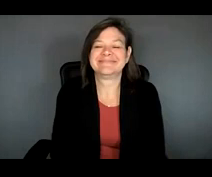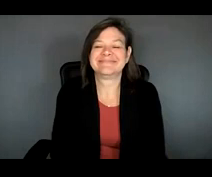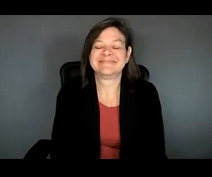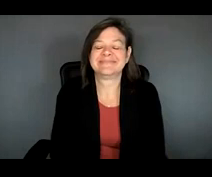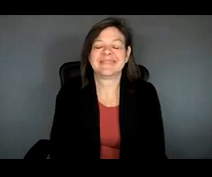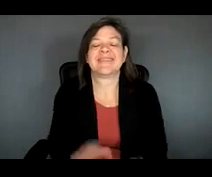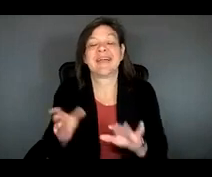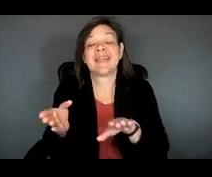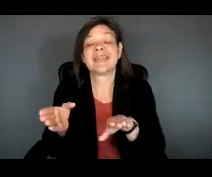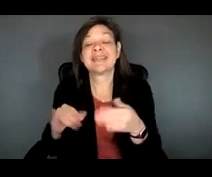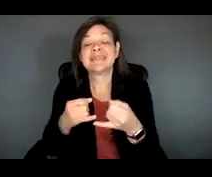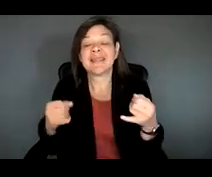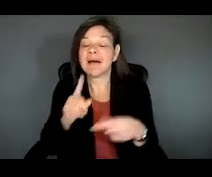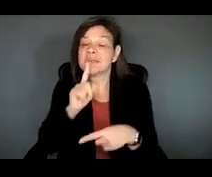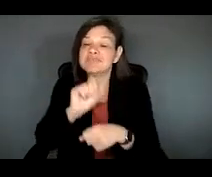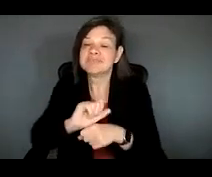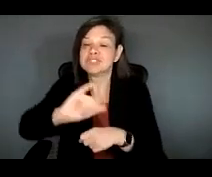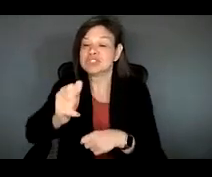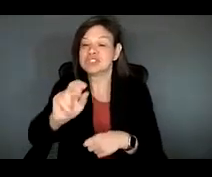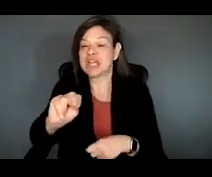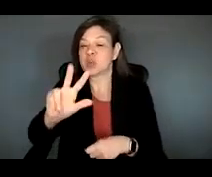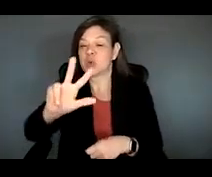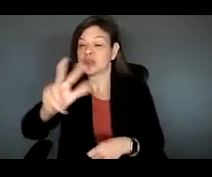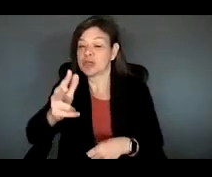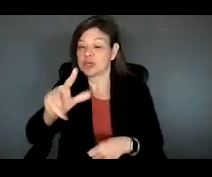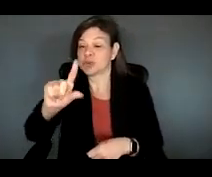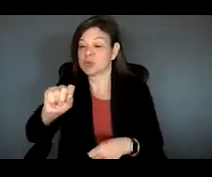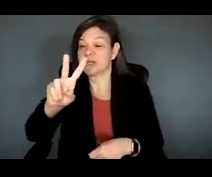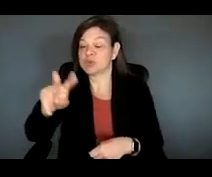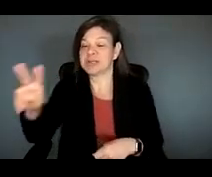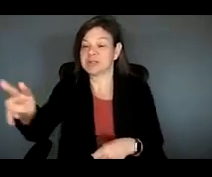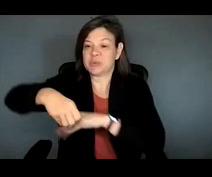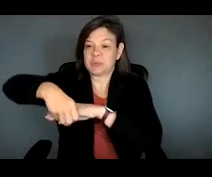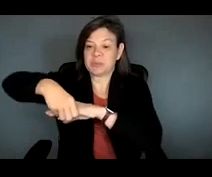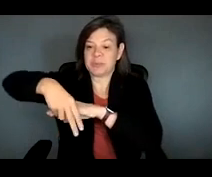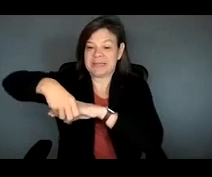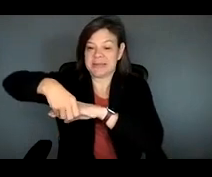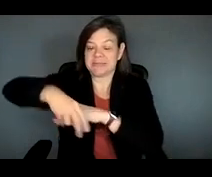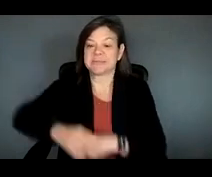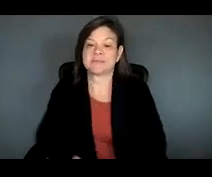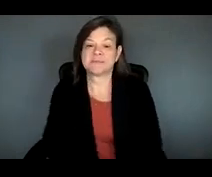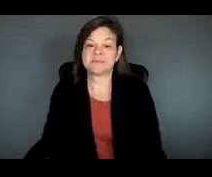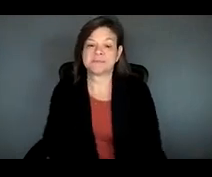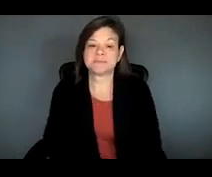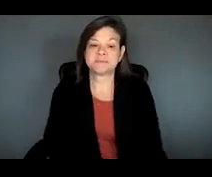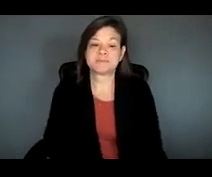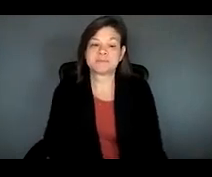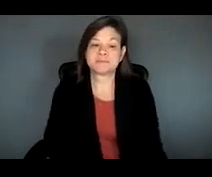is midnight January 3, 2022. And I'm just going to run through a couple of things related